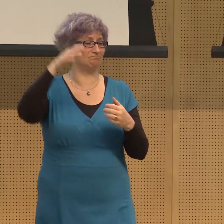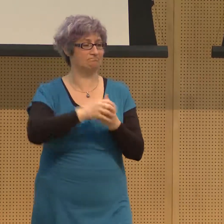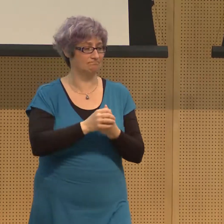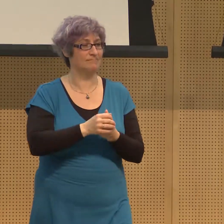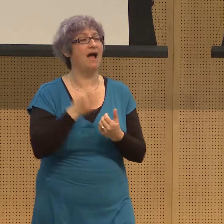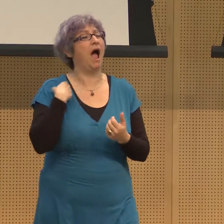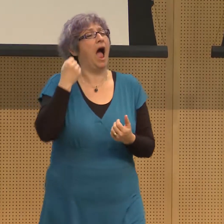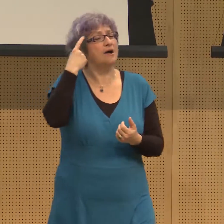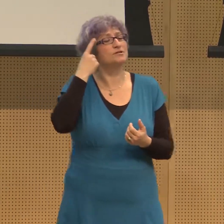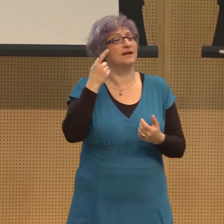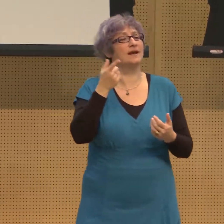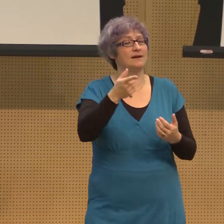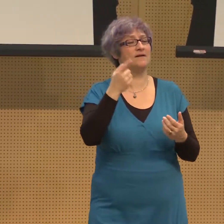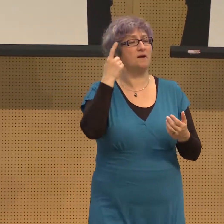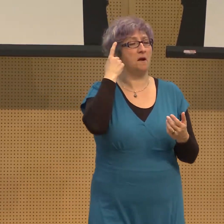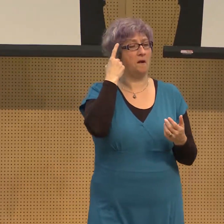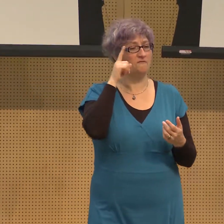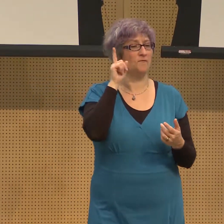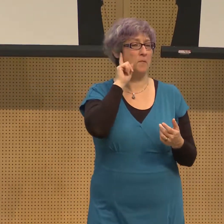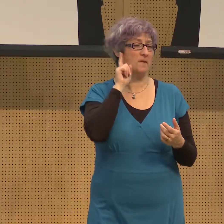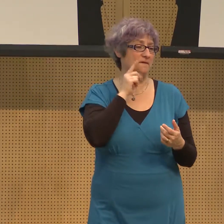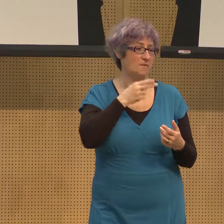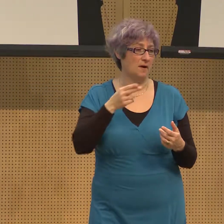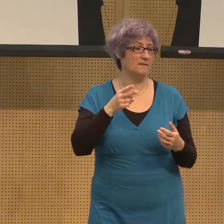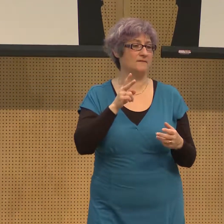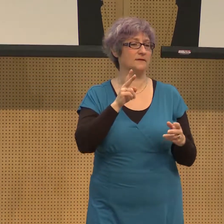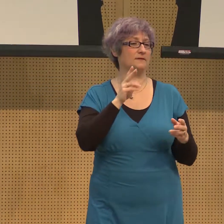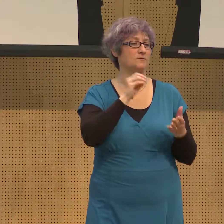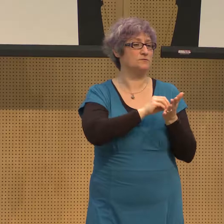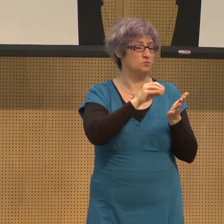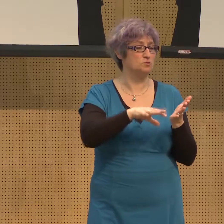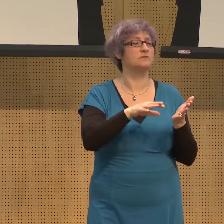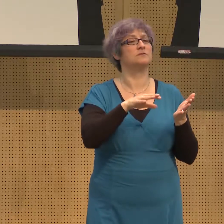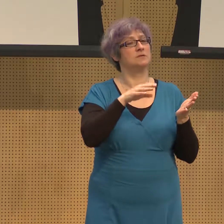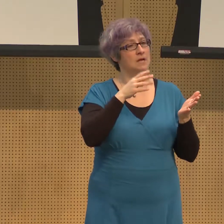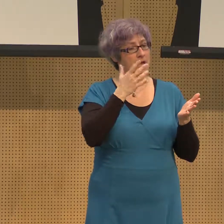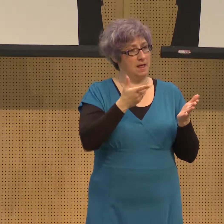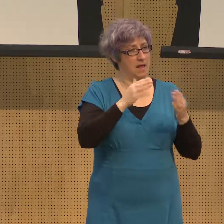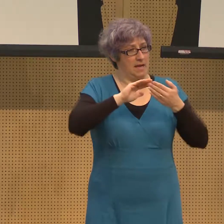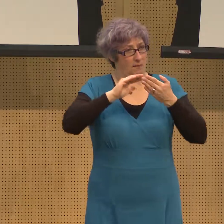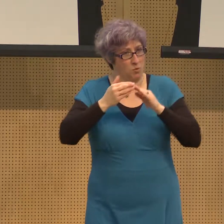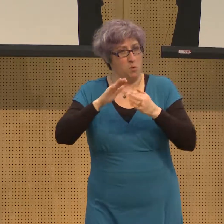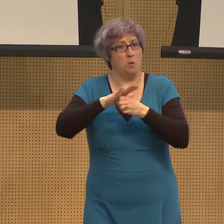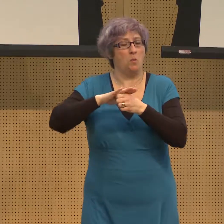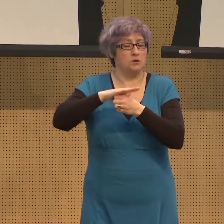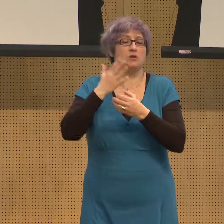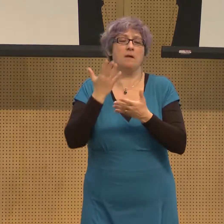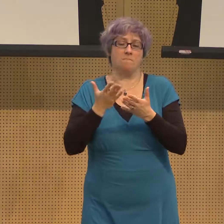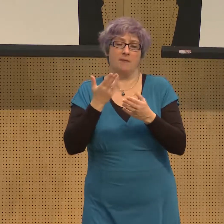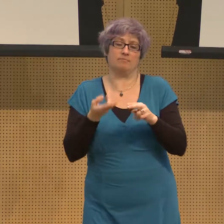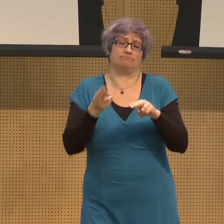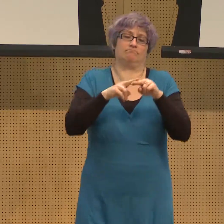So, that's the biggest tidbit I can share. Now, for deaf and hard-of-hearing students,